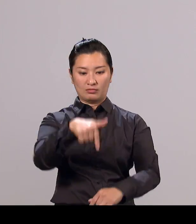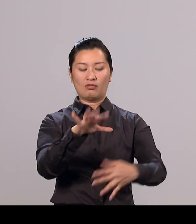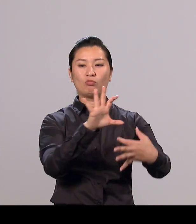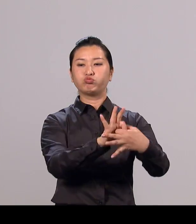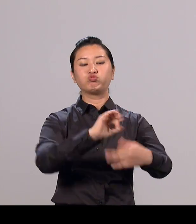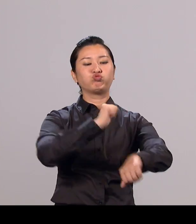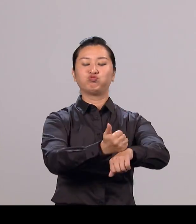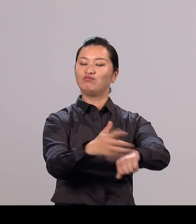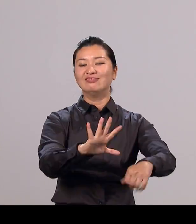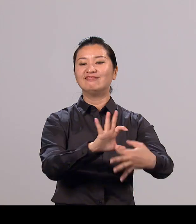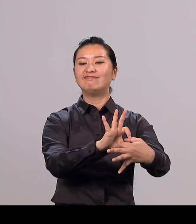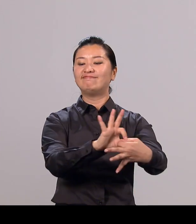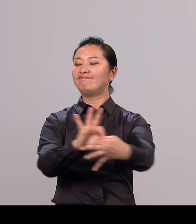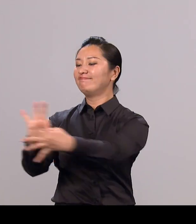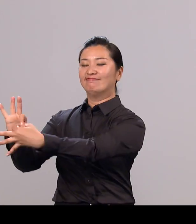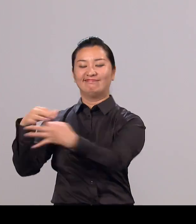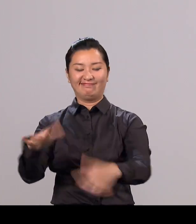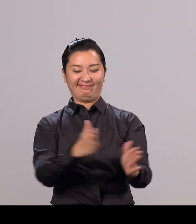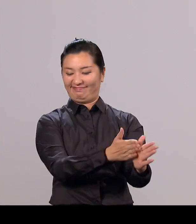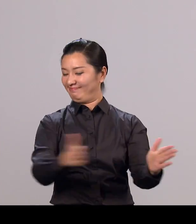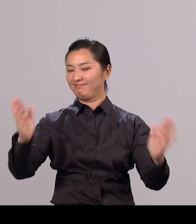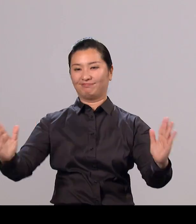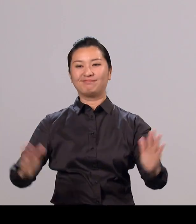In two days, you get there. It is a game-changer.